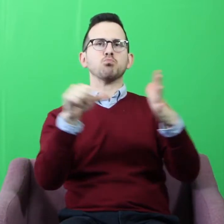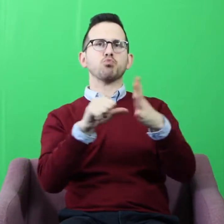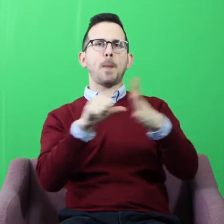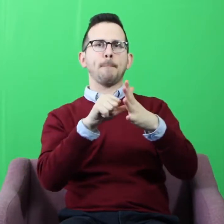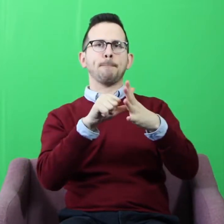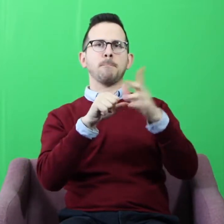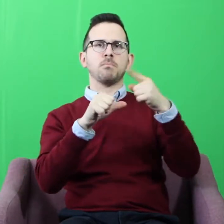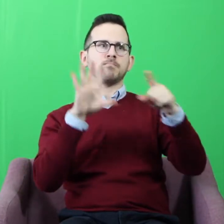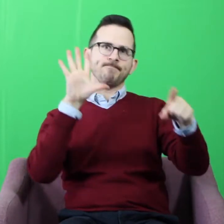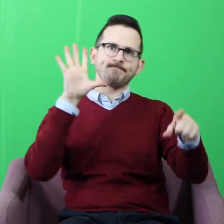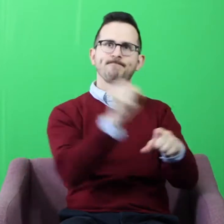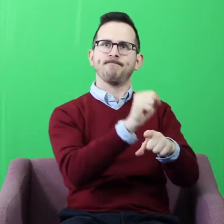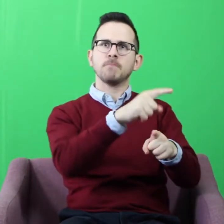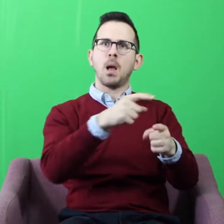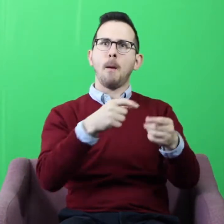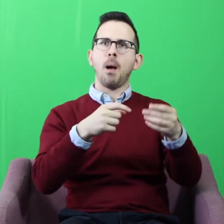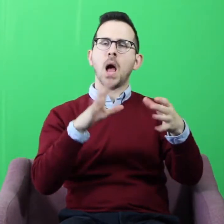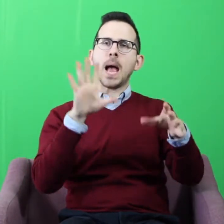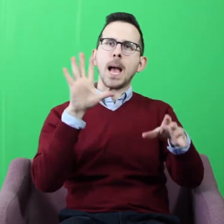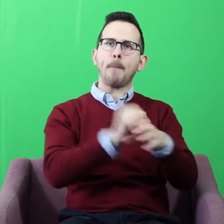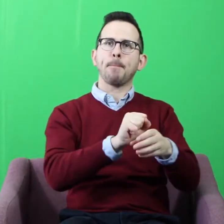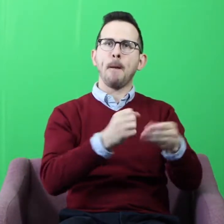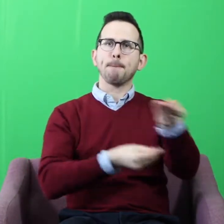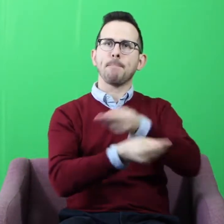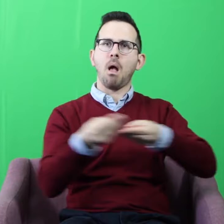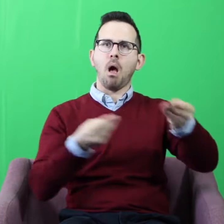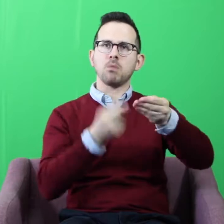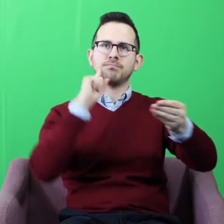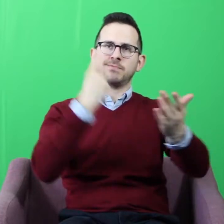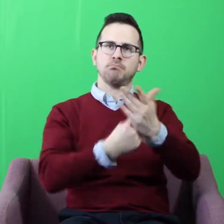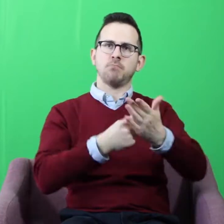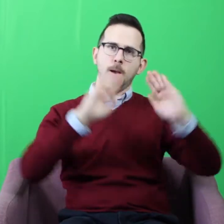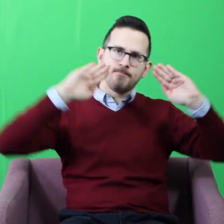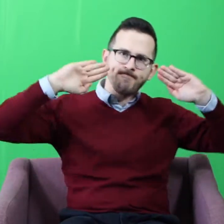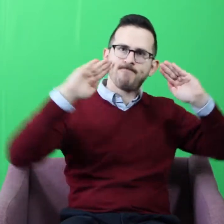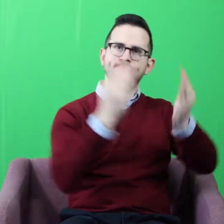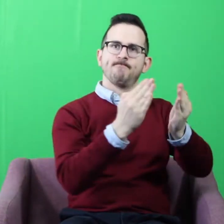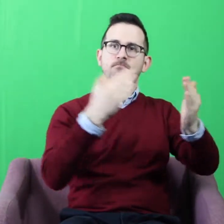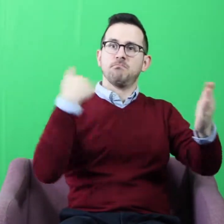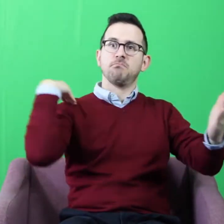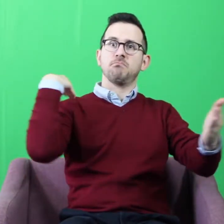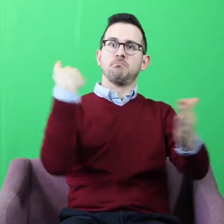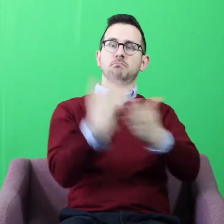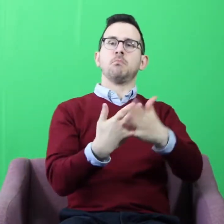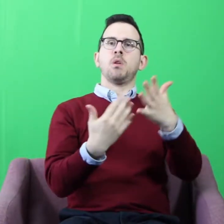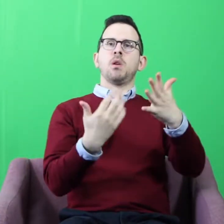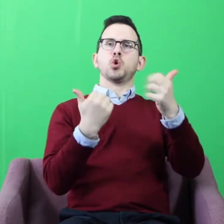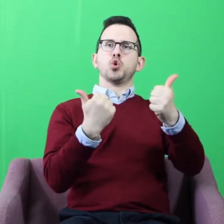So when we marketed ourselves it was the education sector that came to us first and it was then that we could see education was where there was a gap in the market.